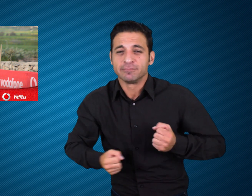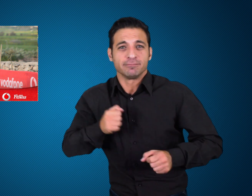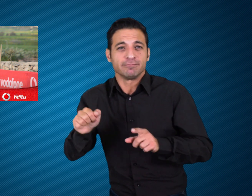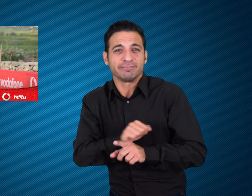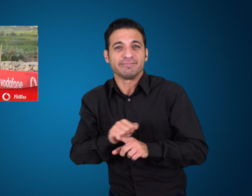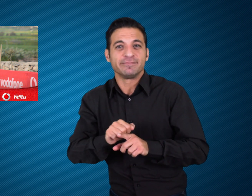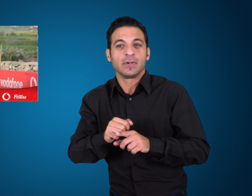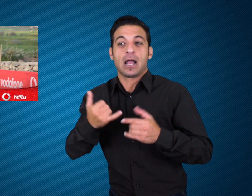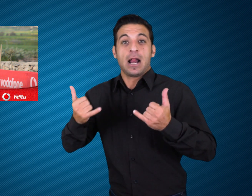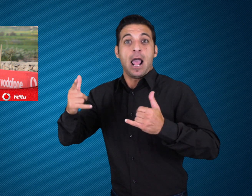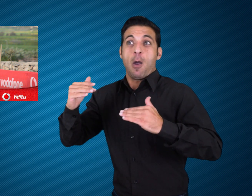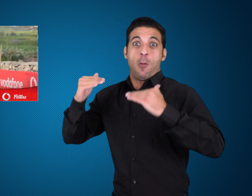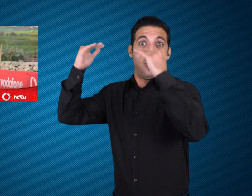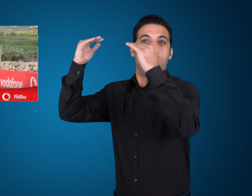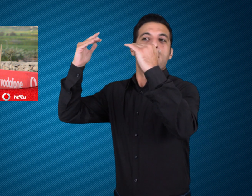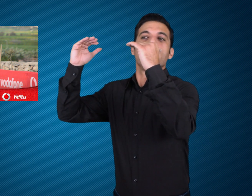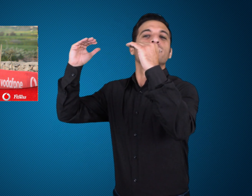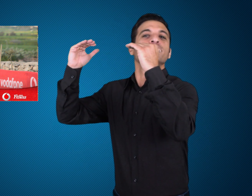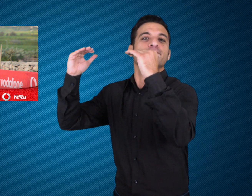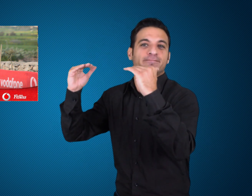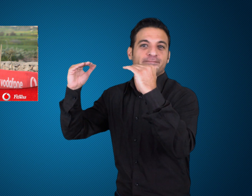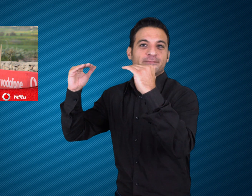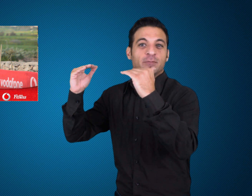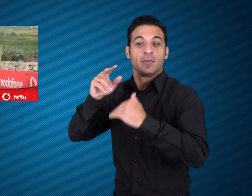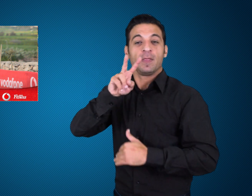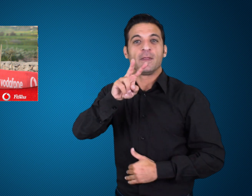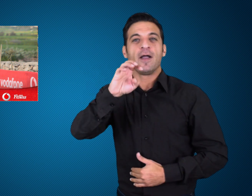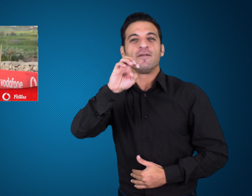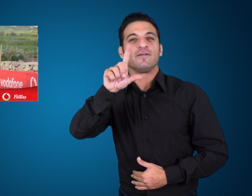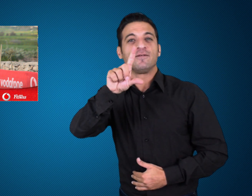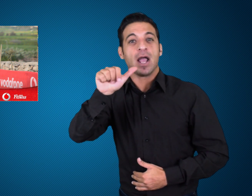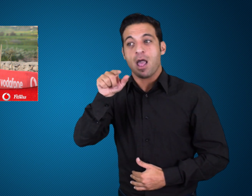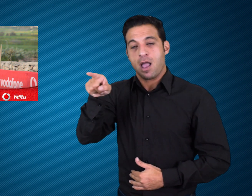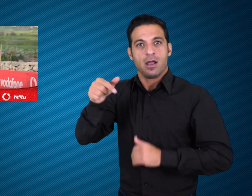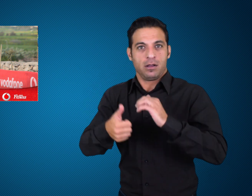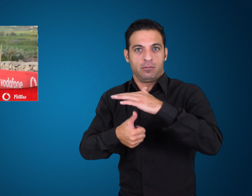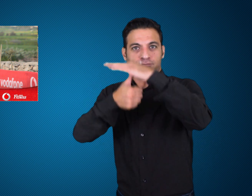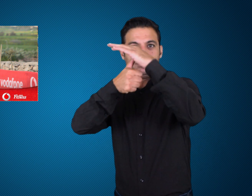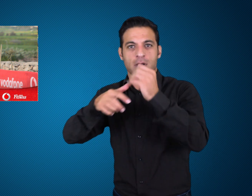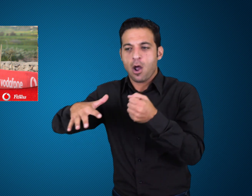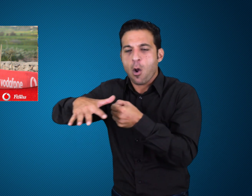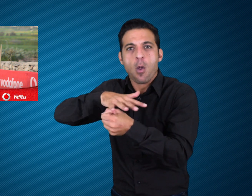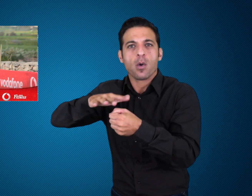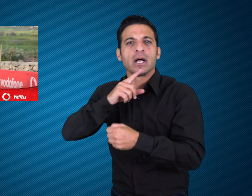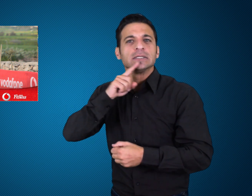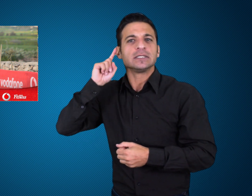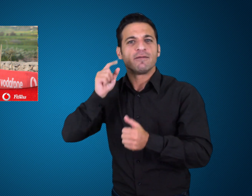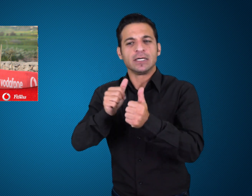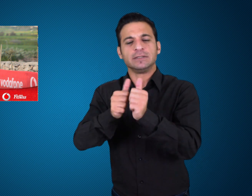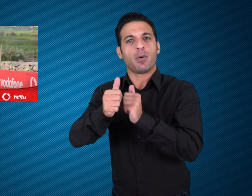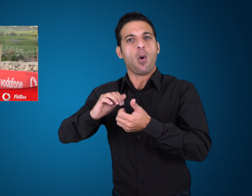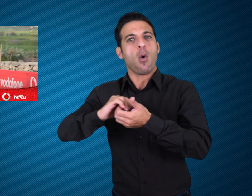the local Deaf Sports Association and he